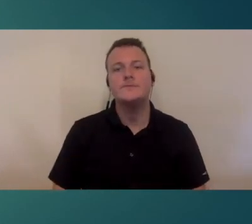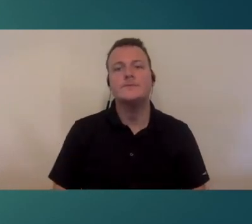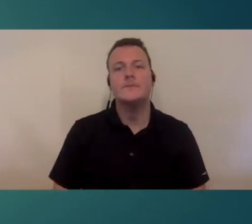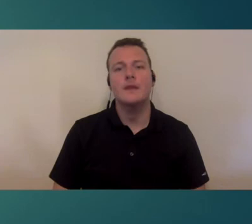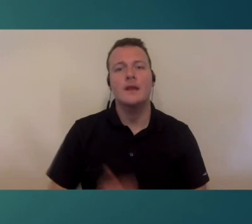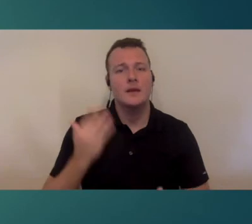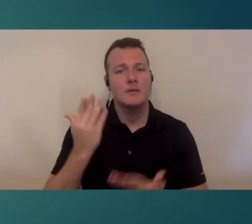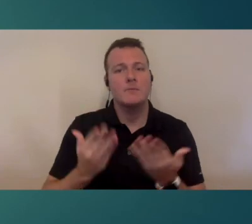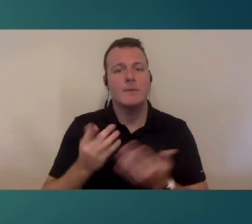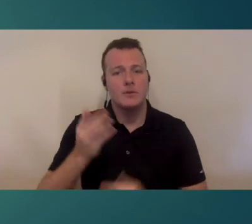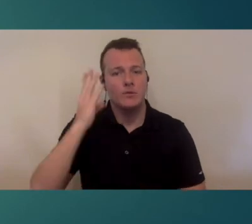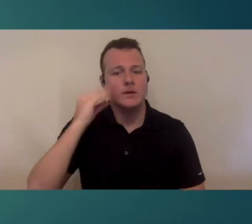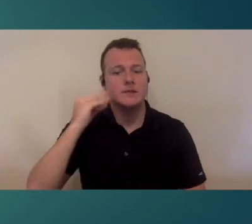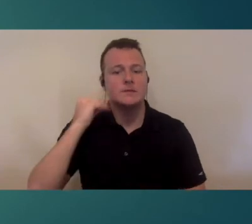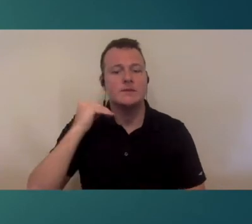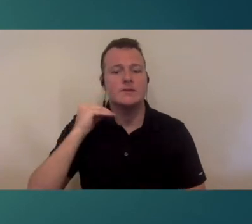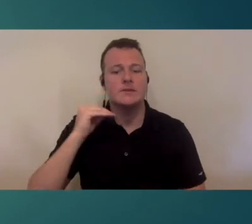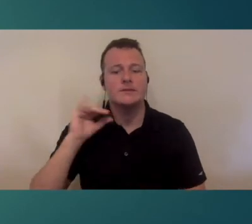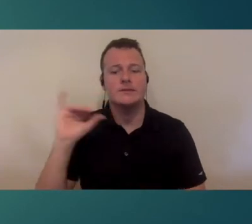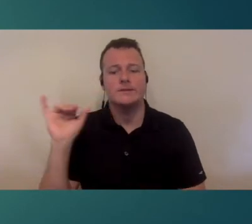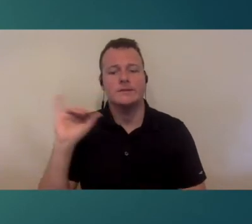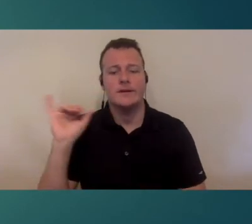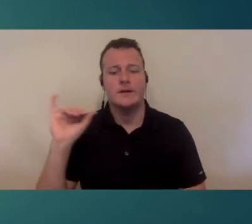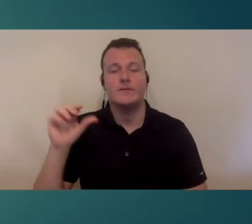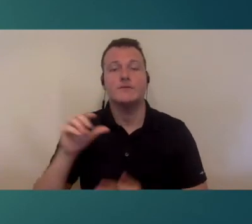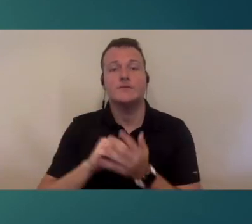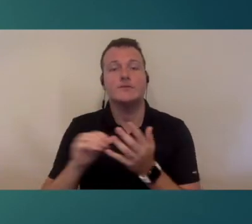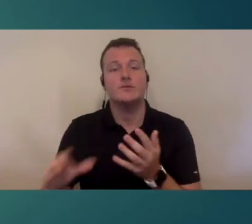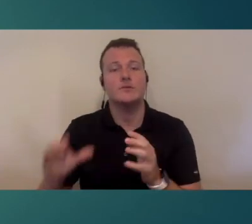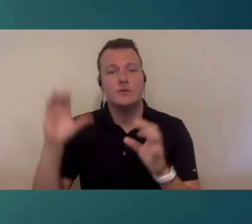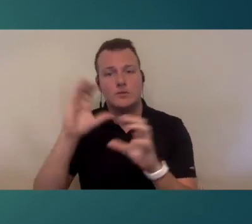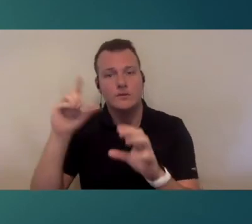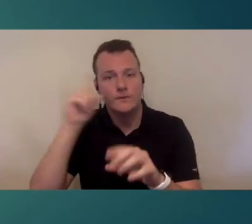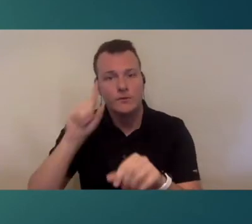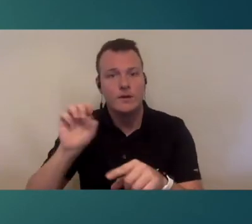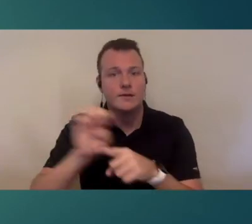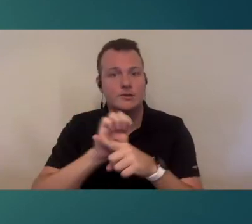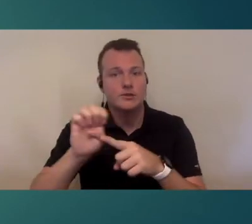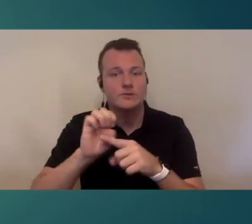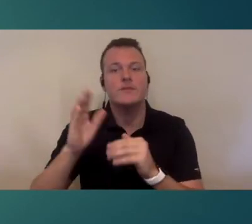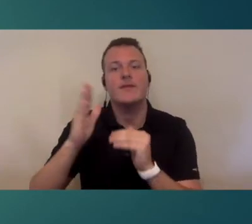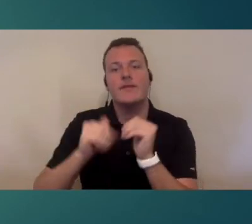encounter more. So as a student looking for your externship, rather than a